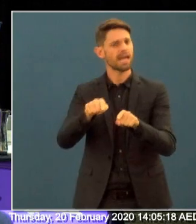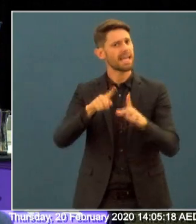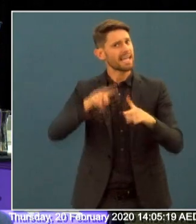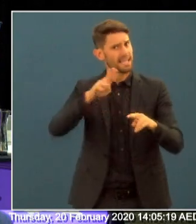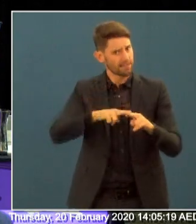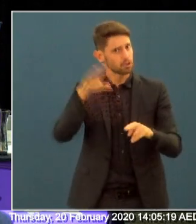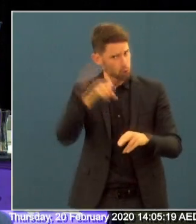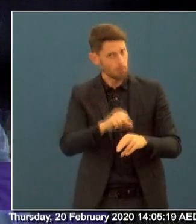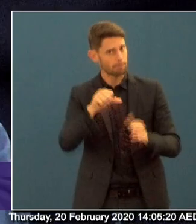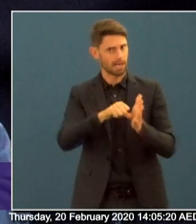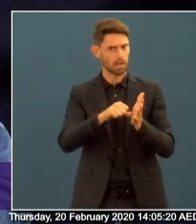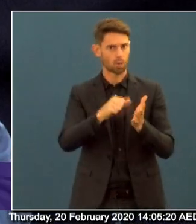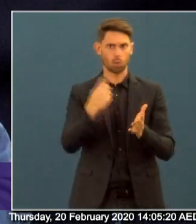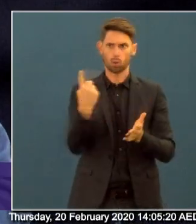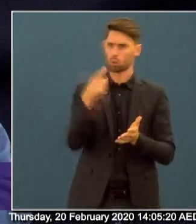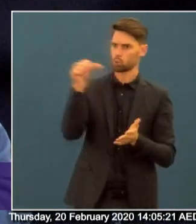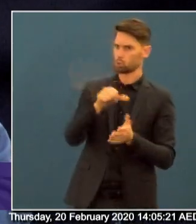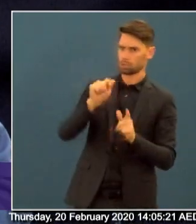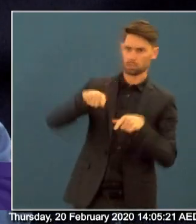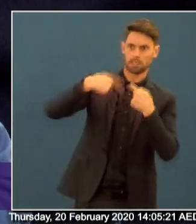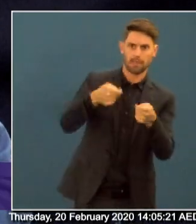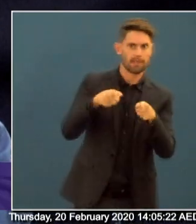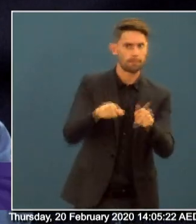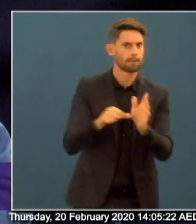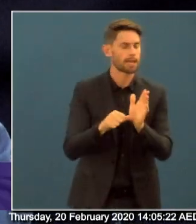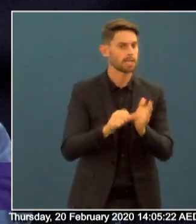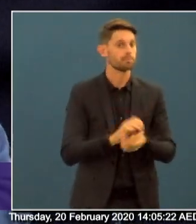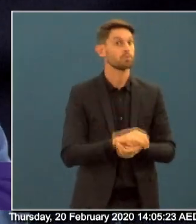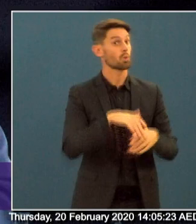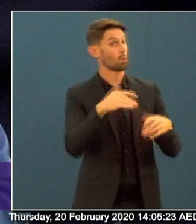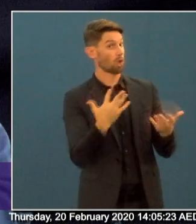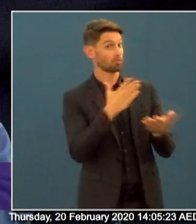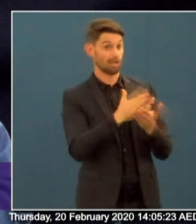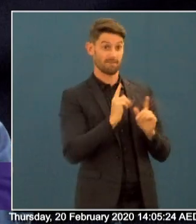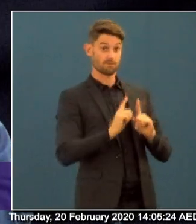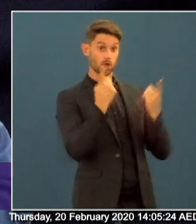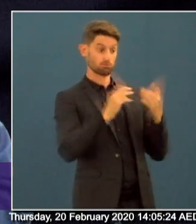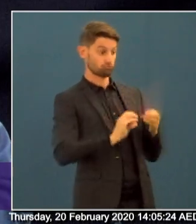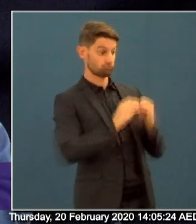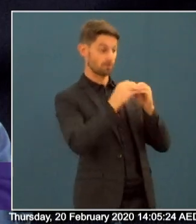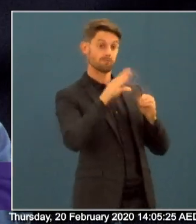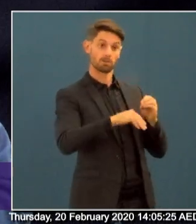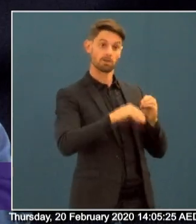In keeping with the development of the Guide, the Commonwealth Department of Health.